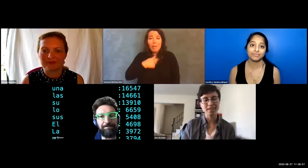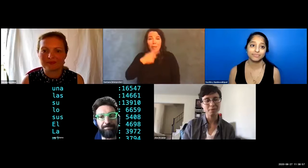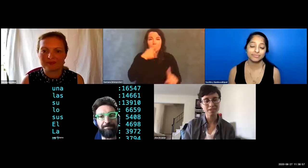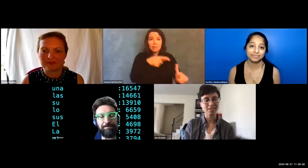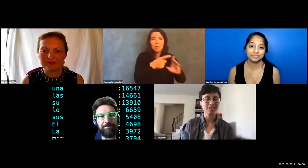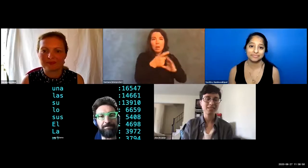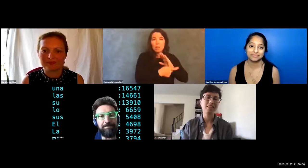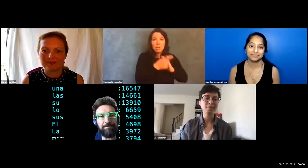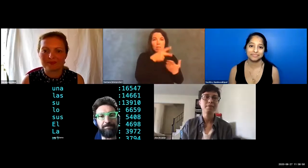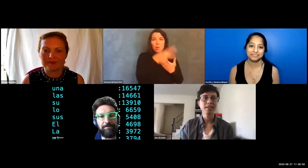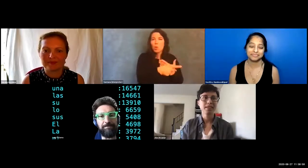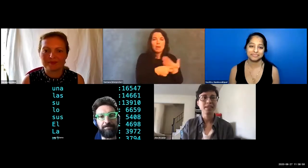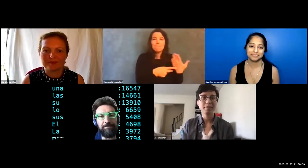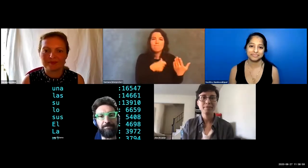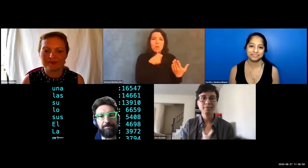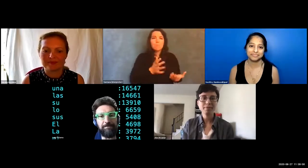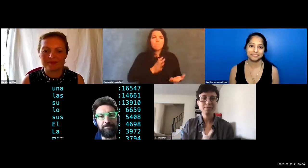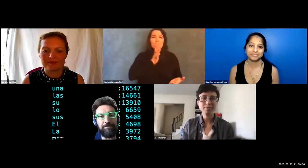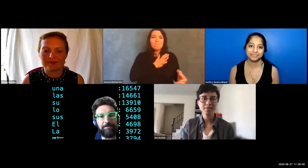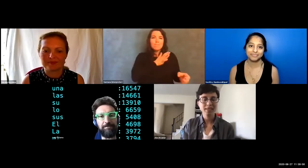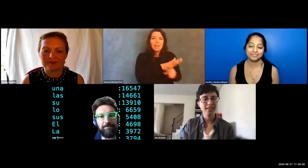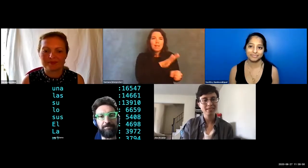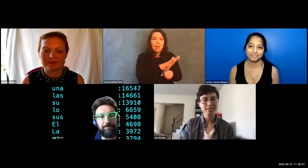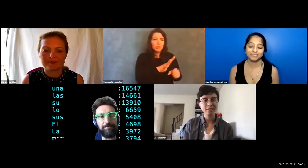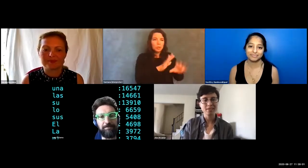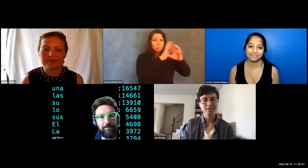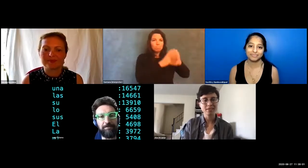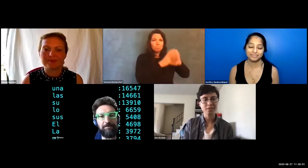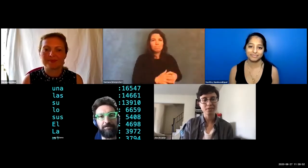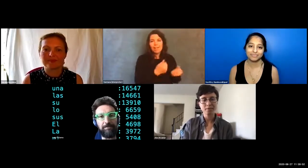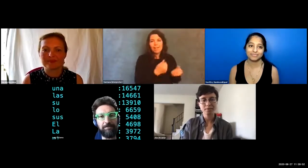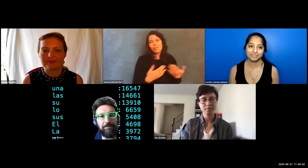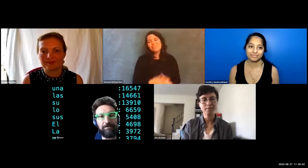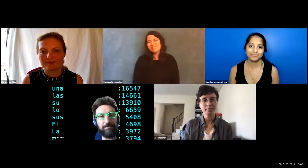argument structure. So it's definitely an issue.